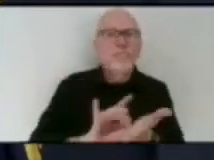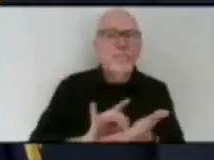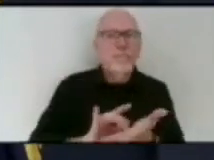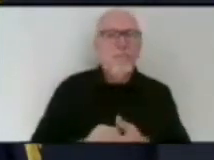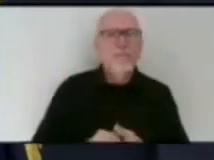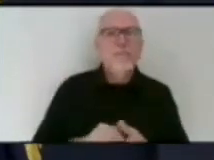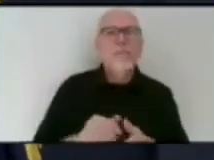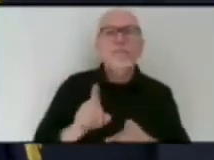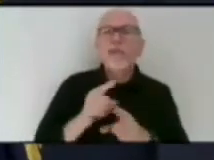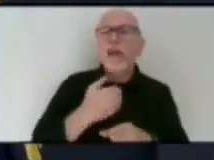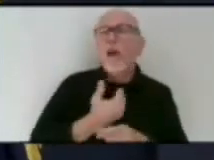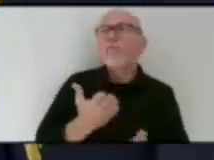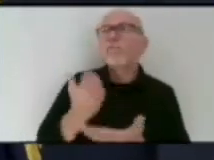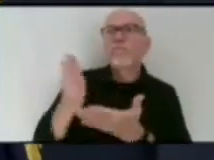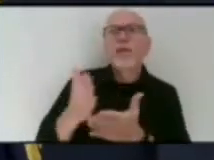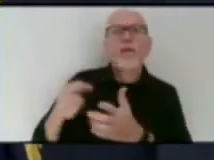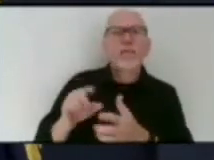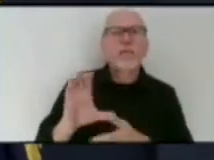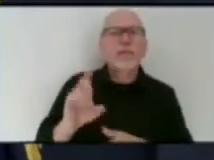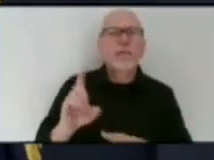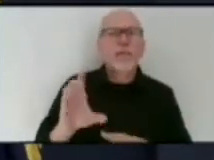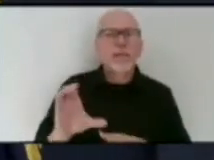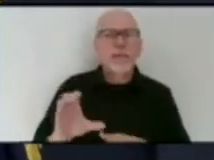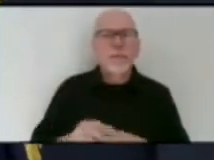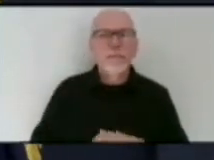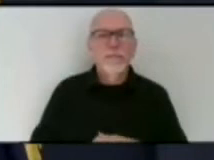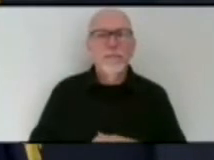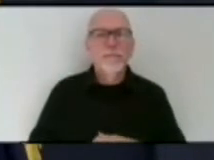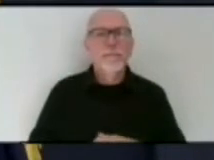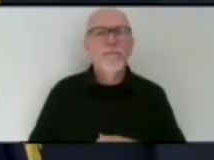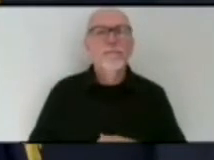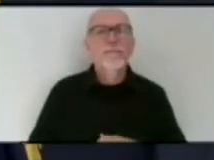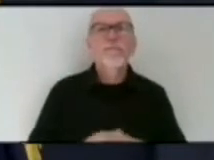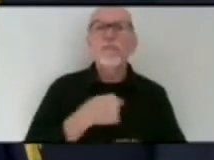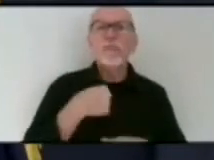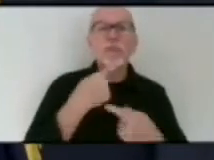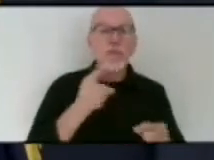submitted to the C. D. C. As we shared last week, we were asked to identify